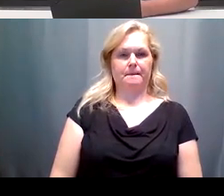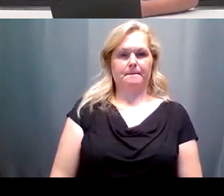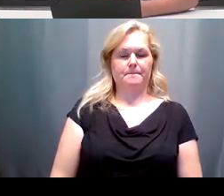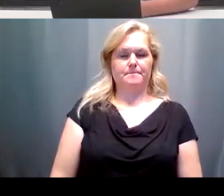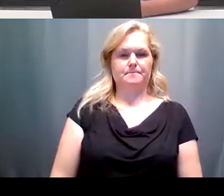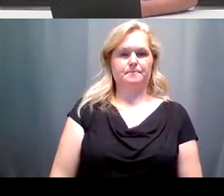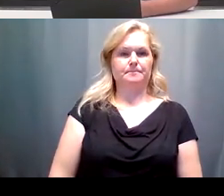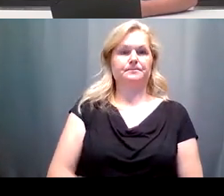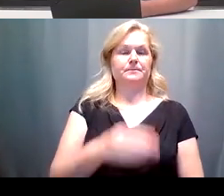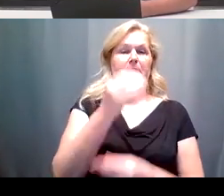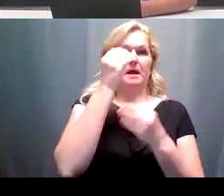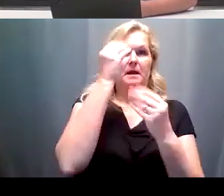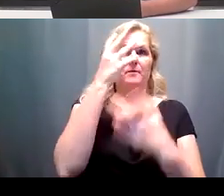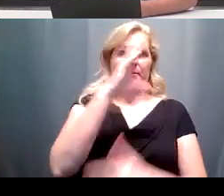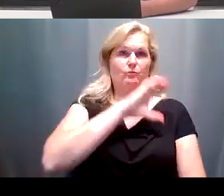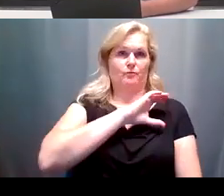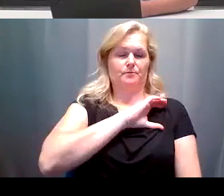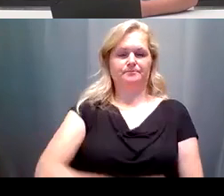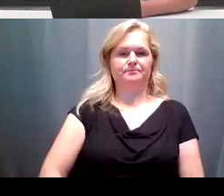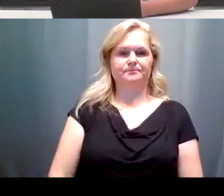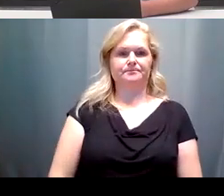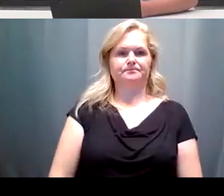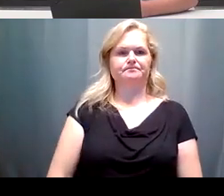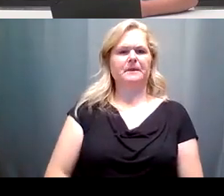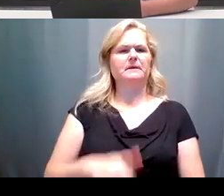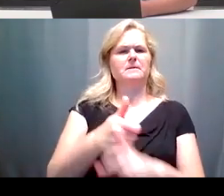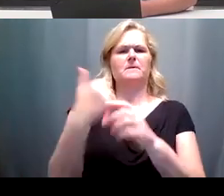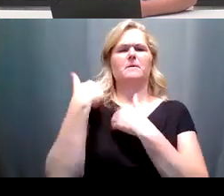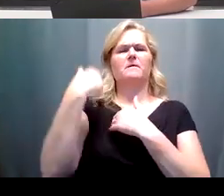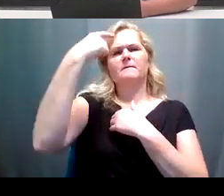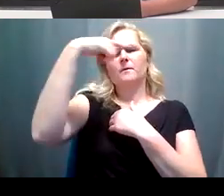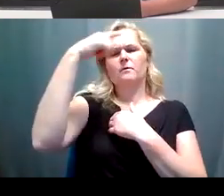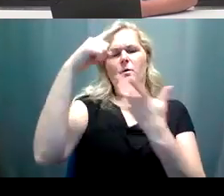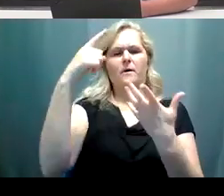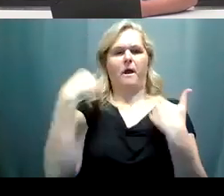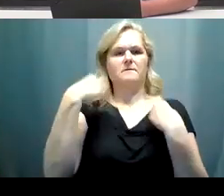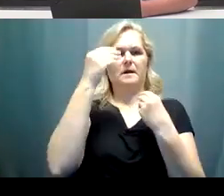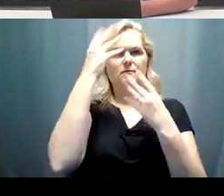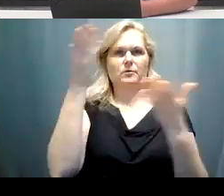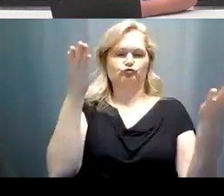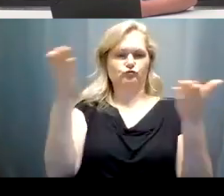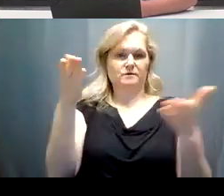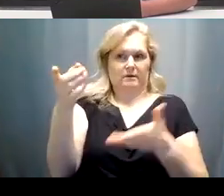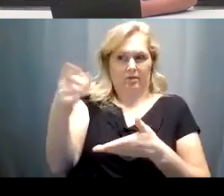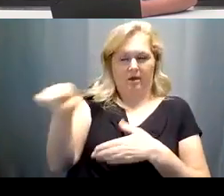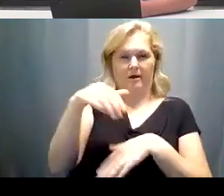Information officer is responsible for providing information service at central polling office